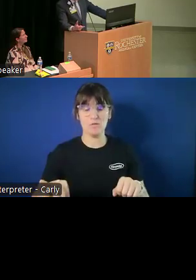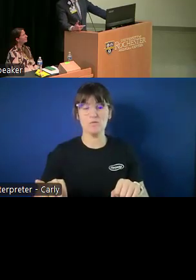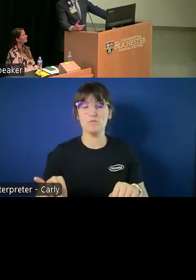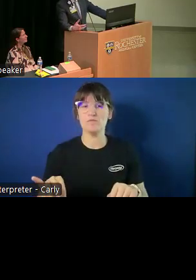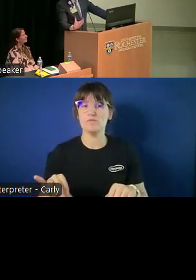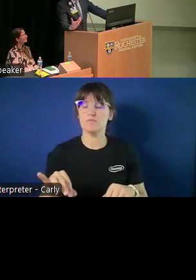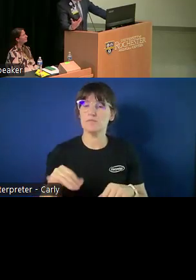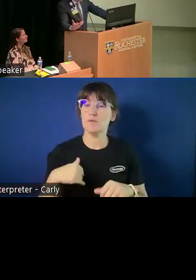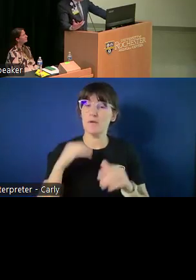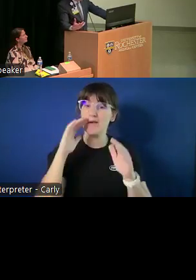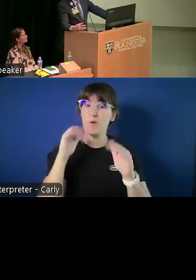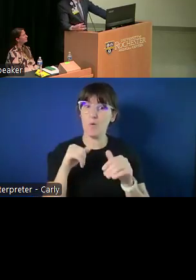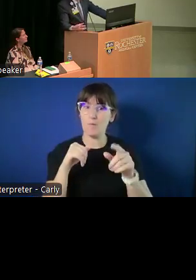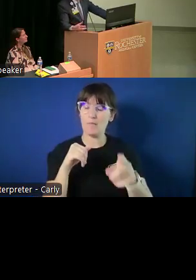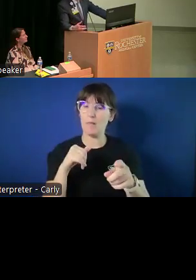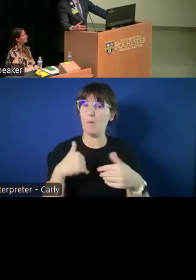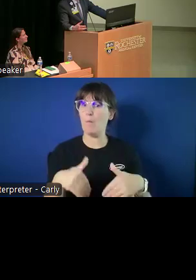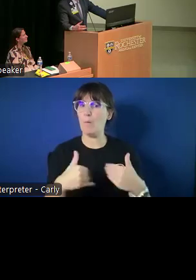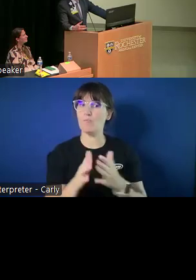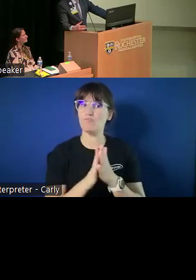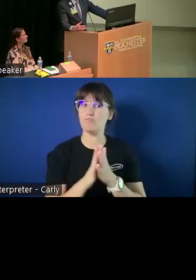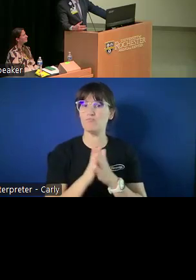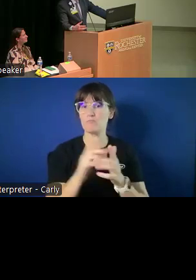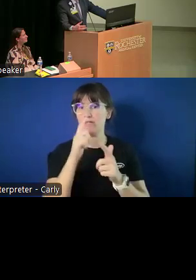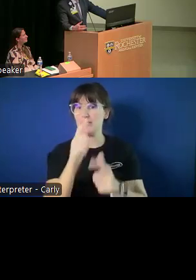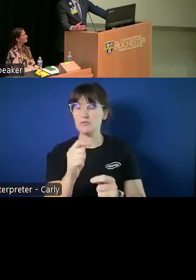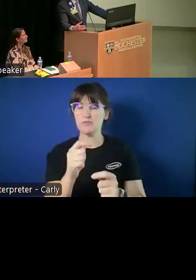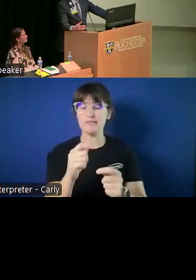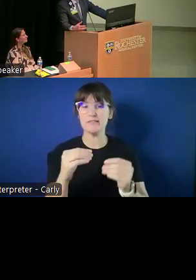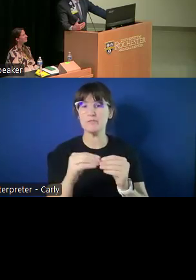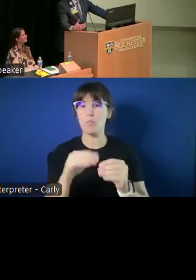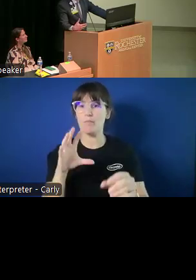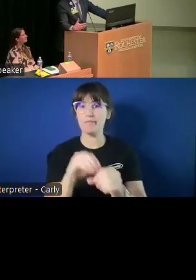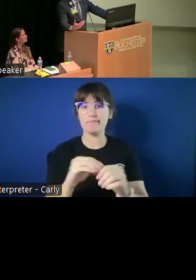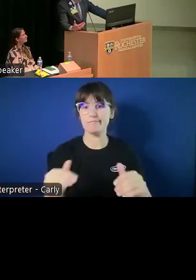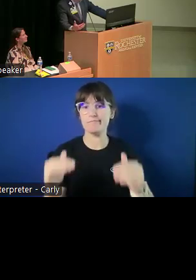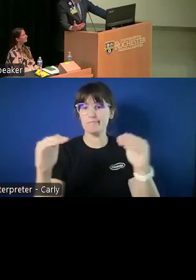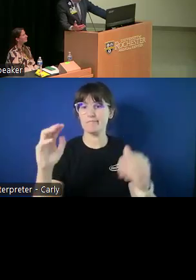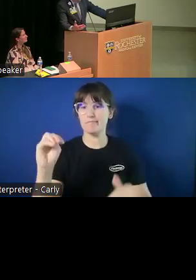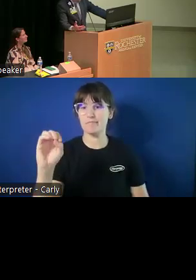this would generate interest in the well-being area and increased morale we were thrilled to find